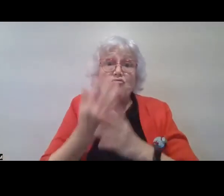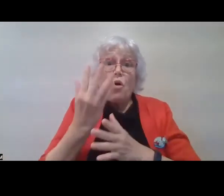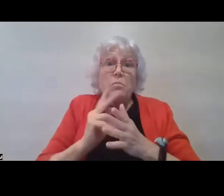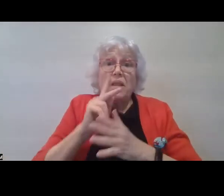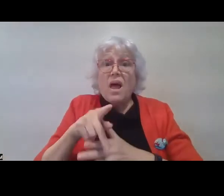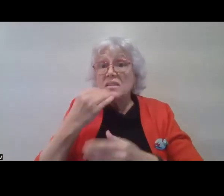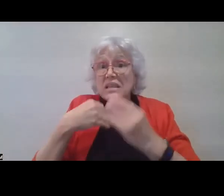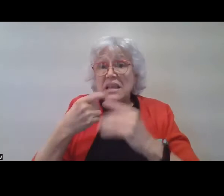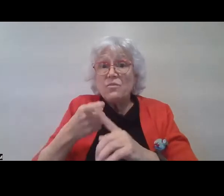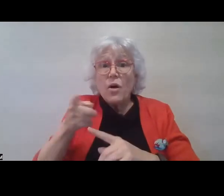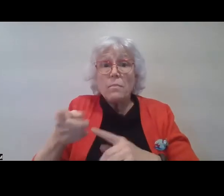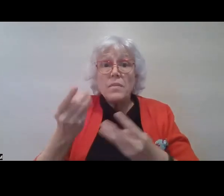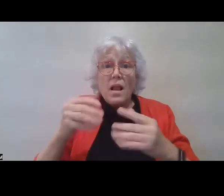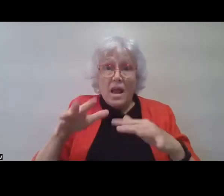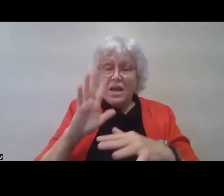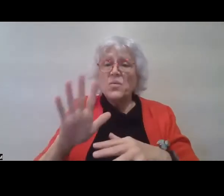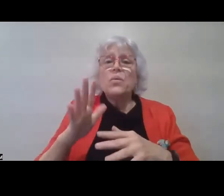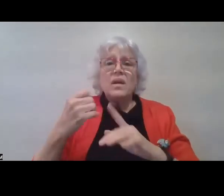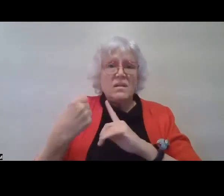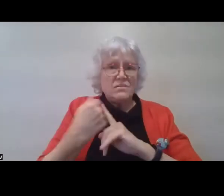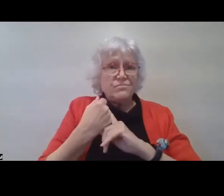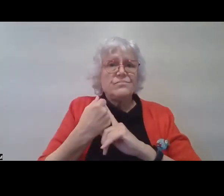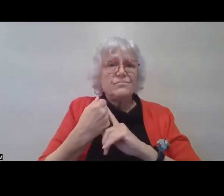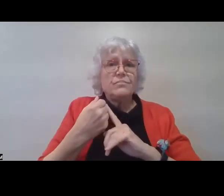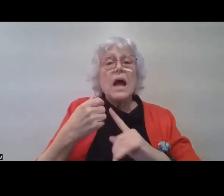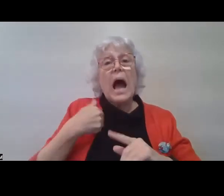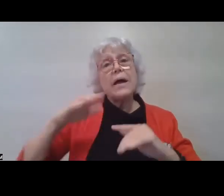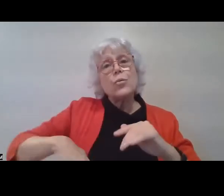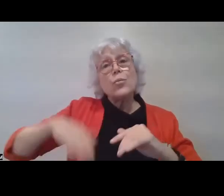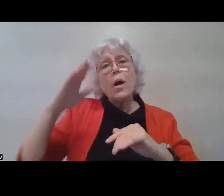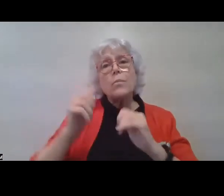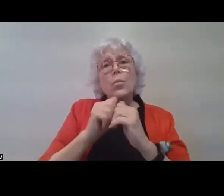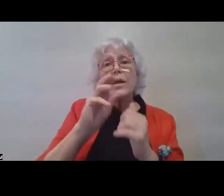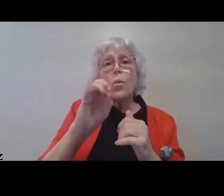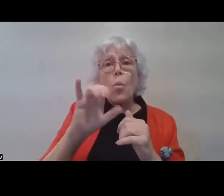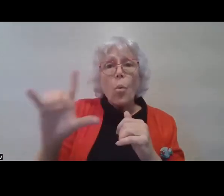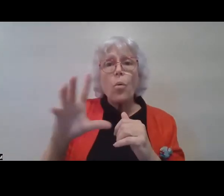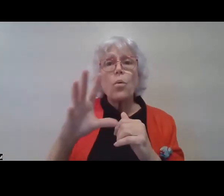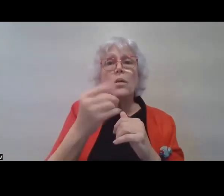I grew up with oil and gas happening all around